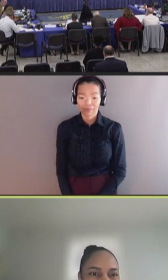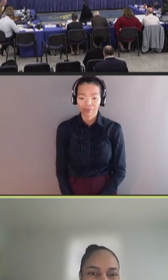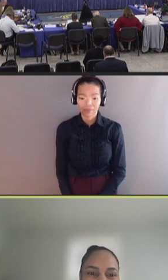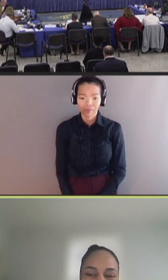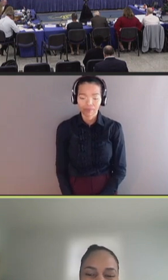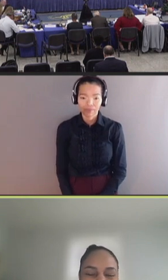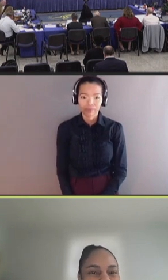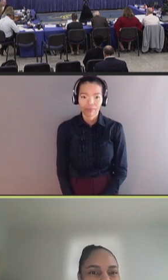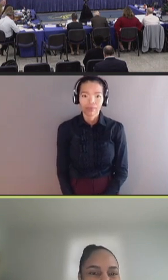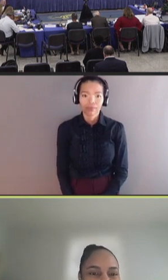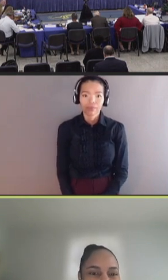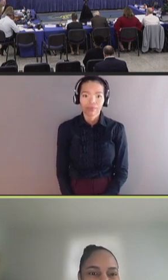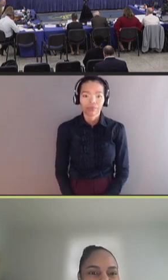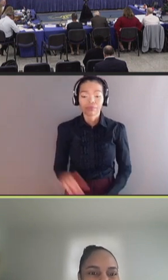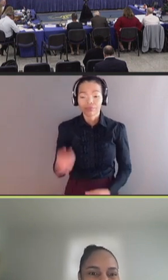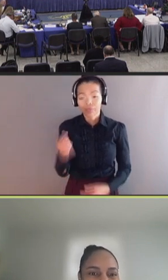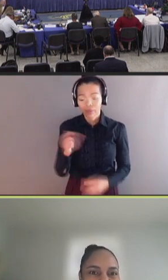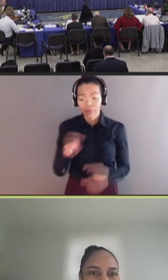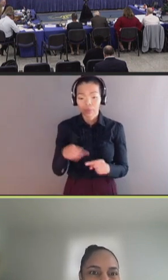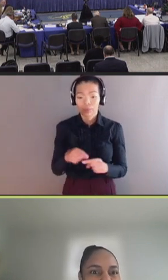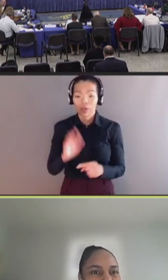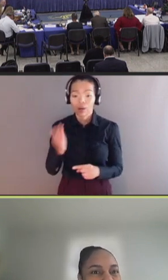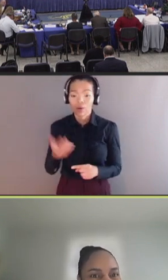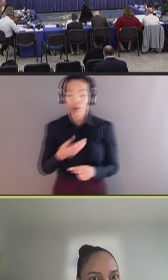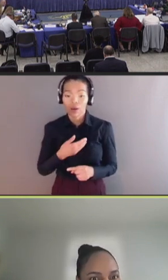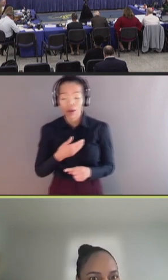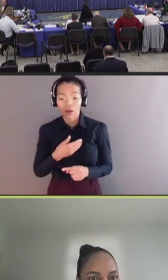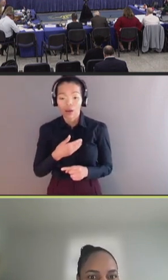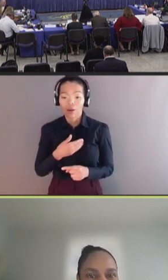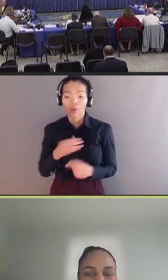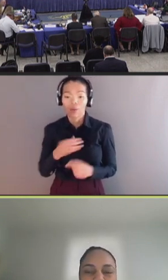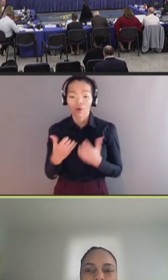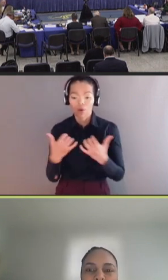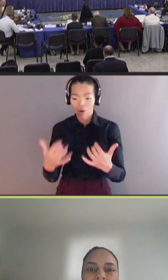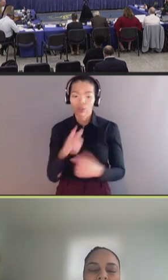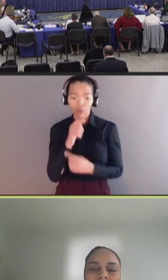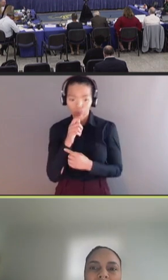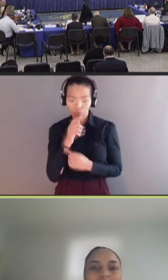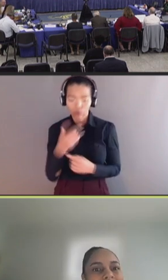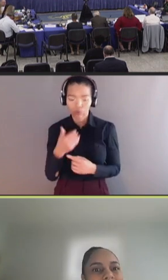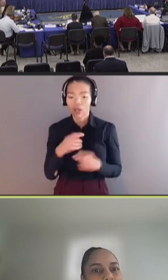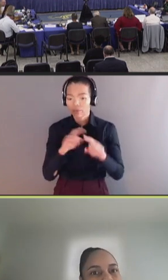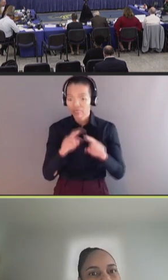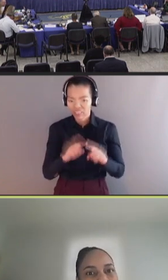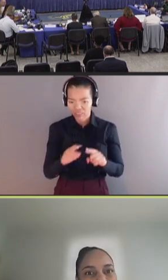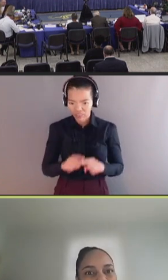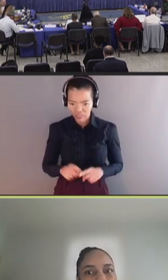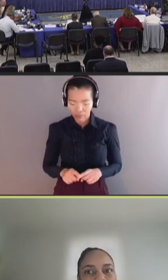And just a little bit about our audiences. We have a number of them. So, unlike past campaigns,